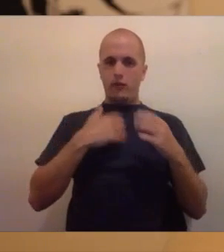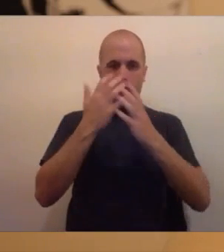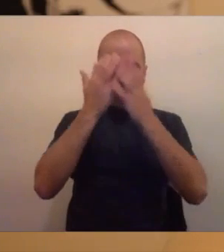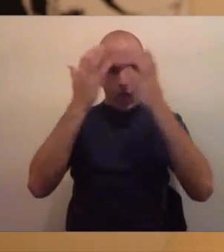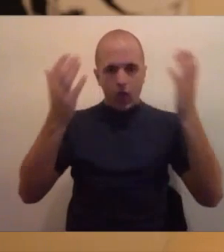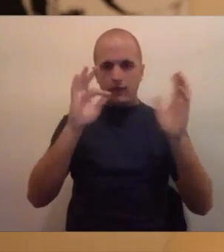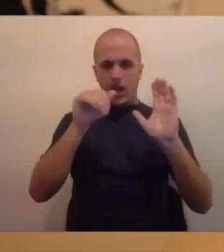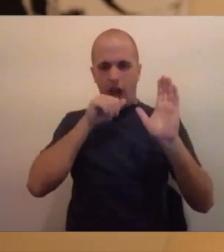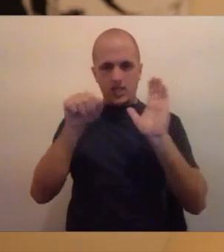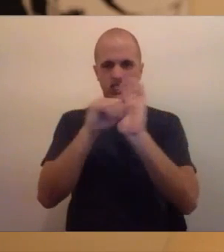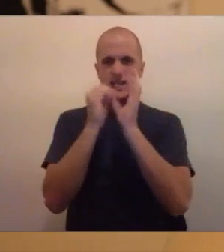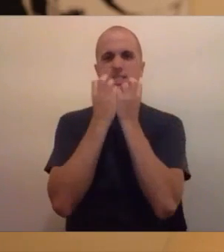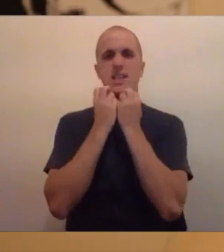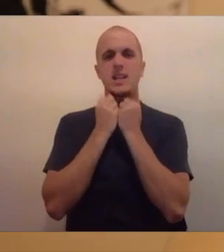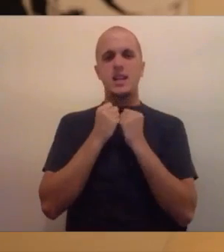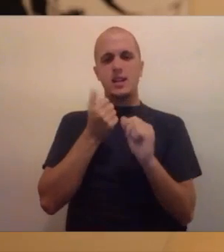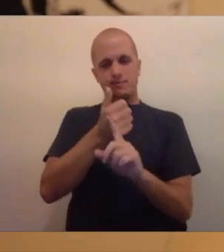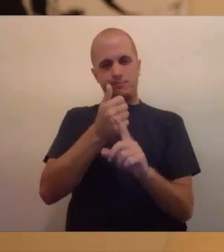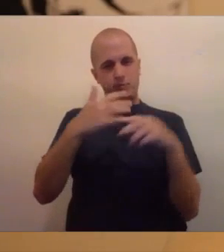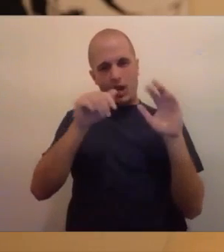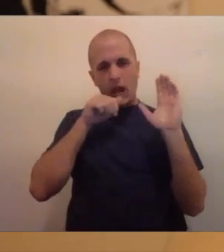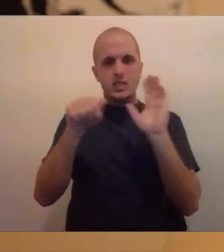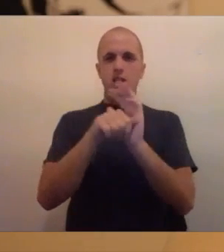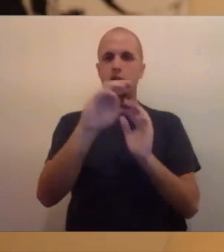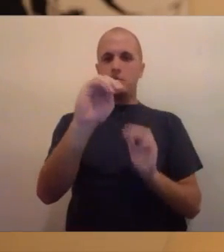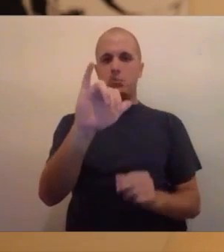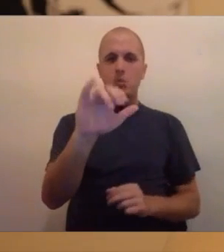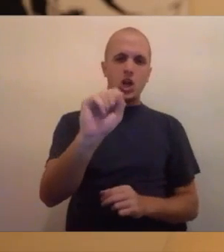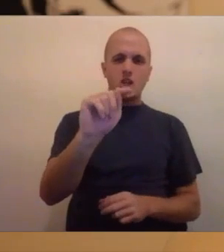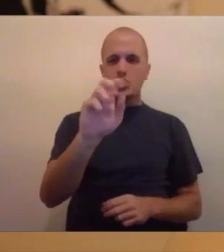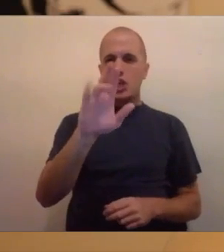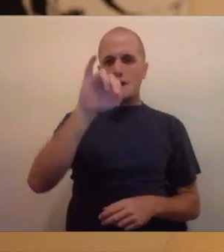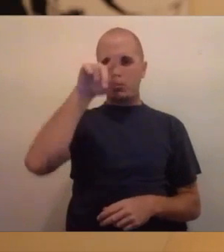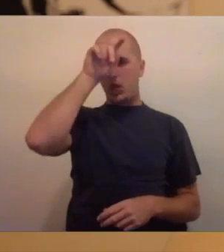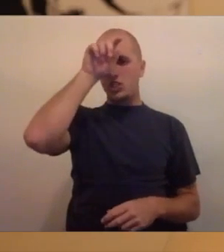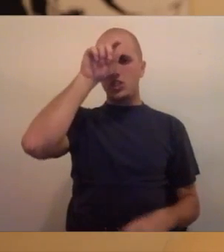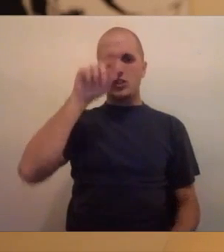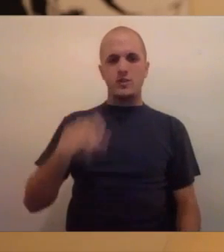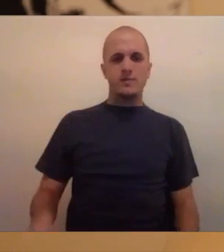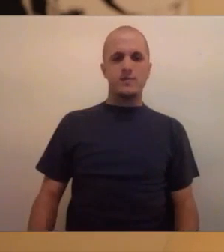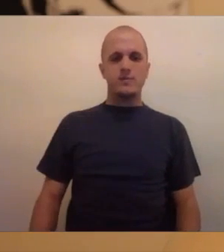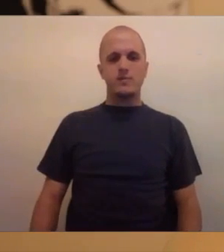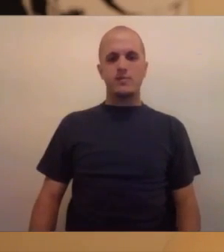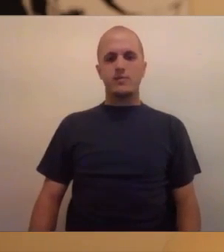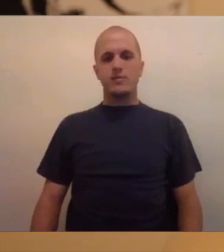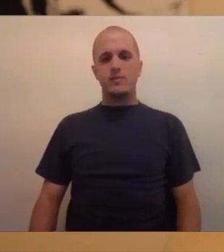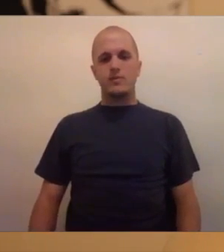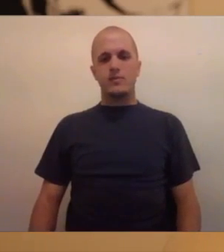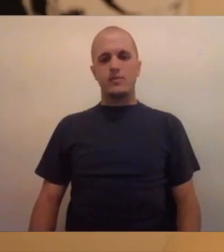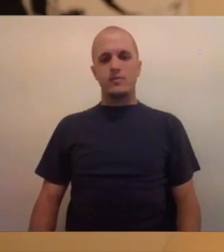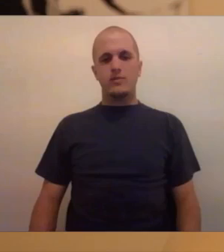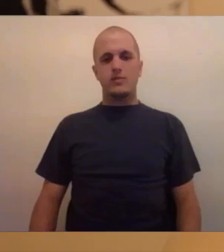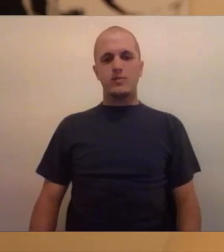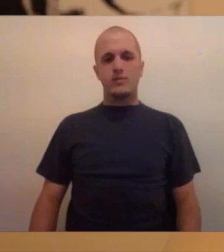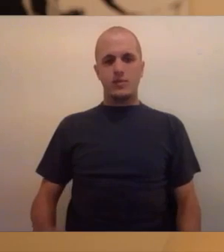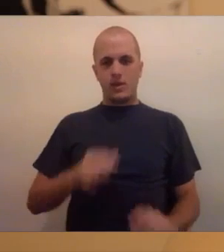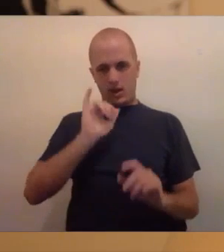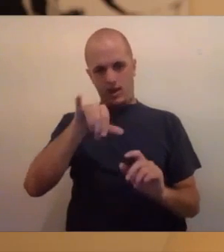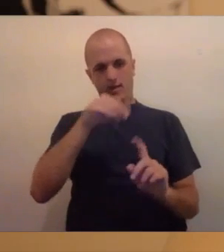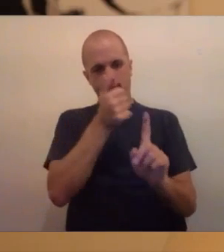You have to look within you. It is a hidden treasure. It is a hidden mystery.